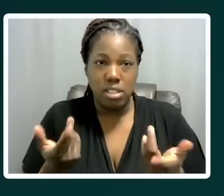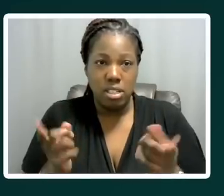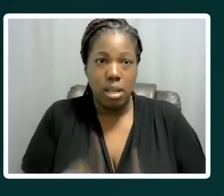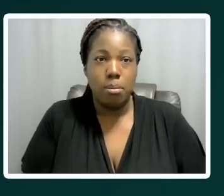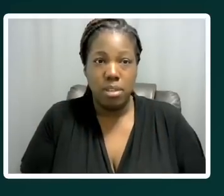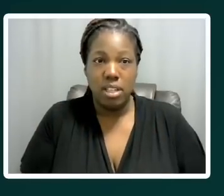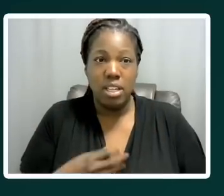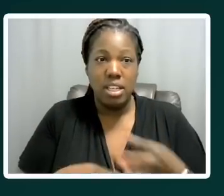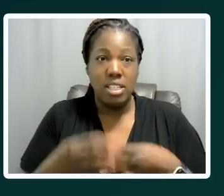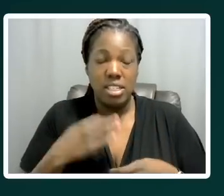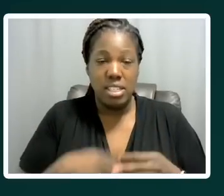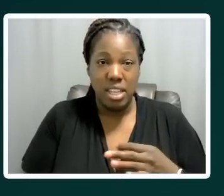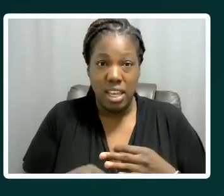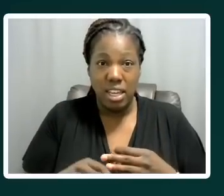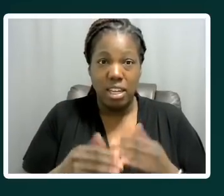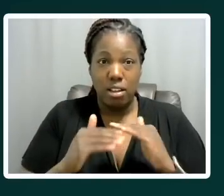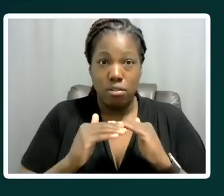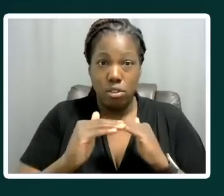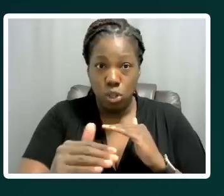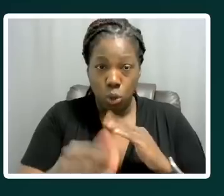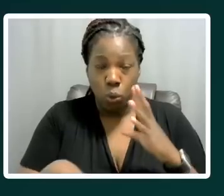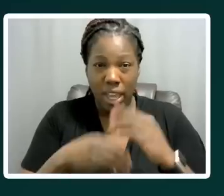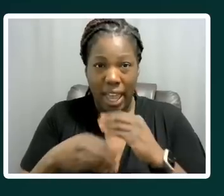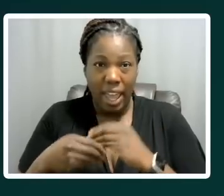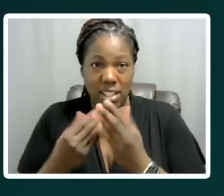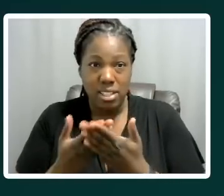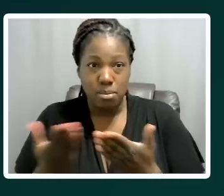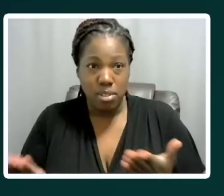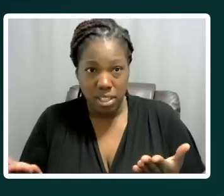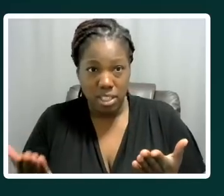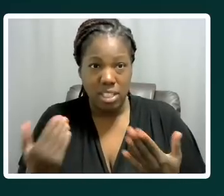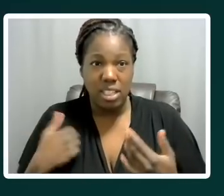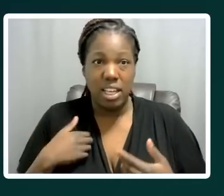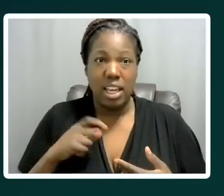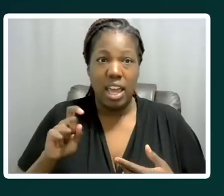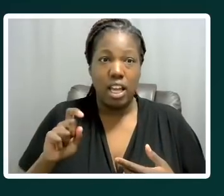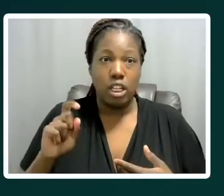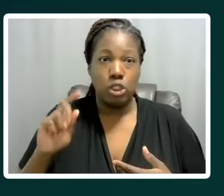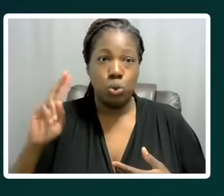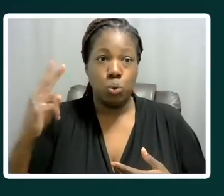we threw a couple of exponents in there, did a little x squared, and created a much better